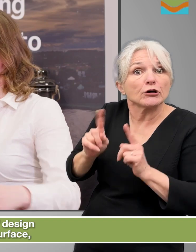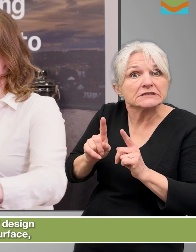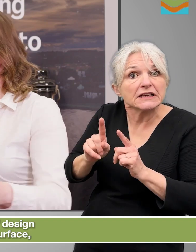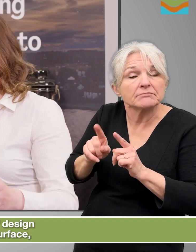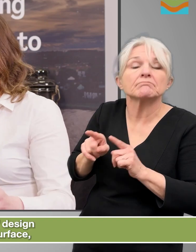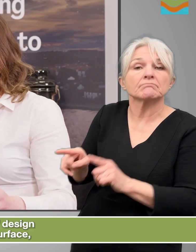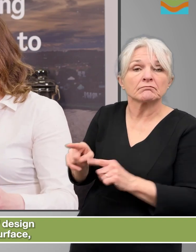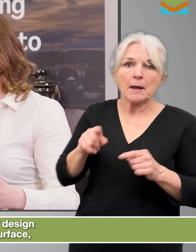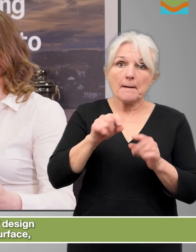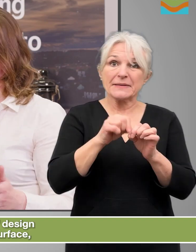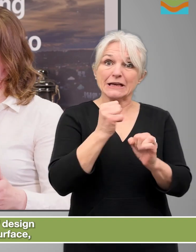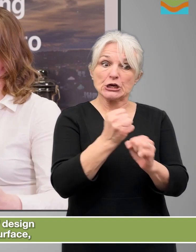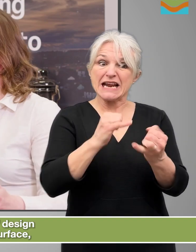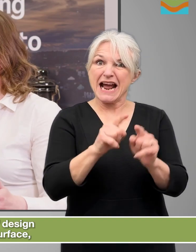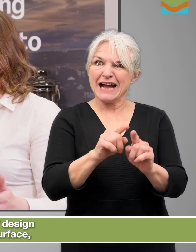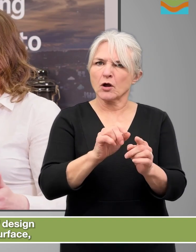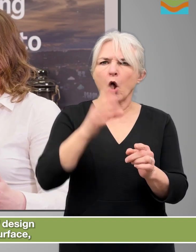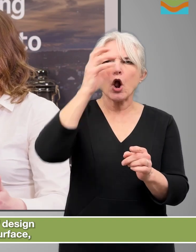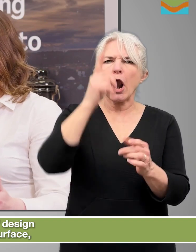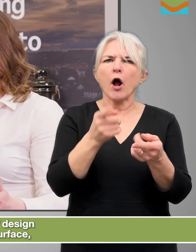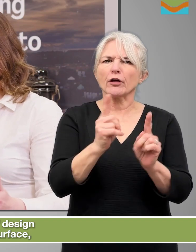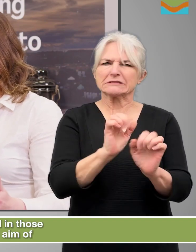regarding SUDS or any kind of design and interaction with the subsurface,